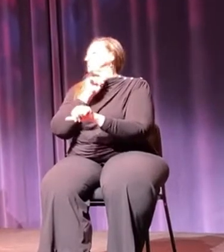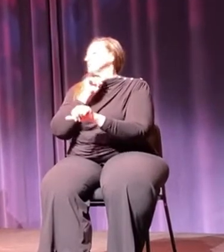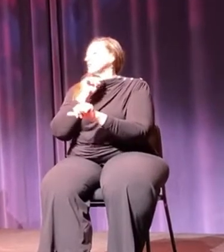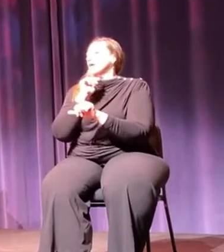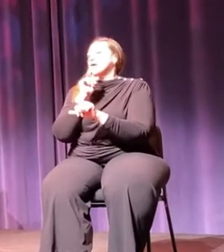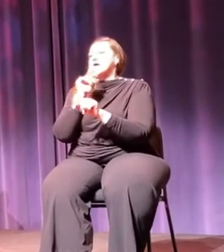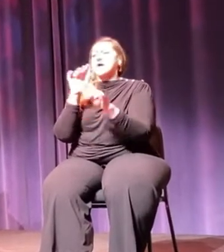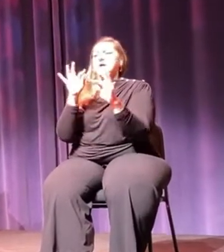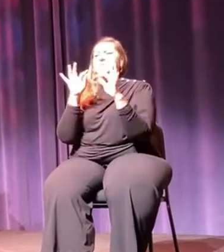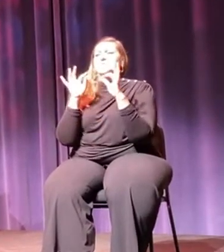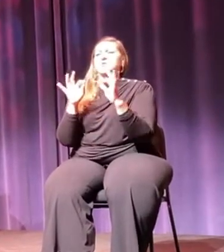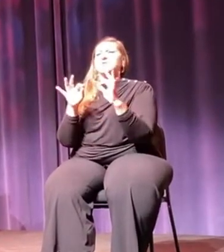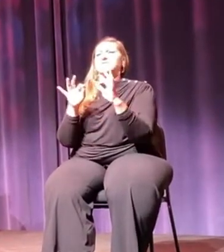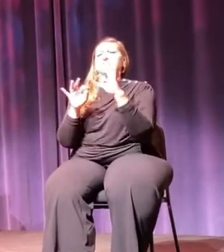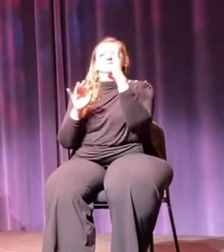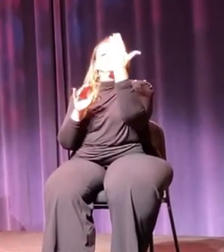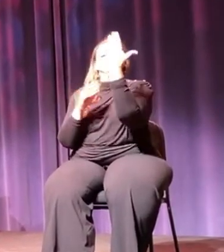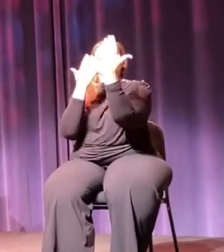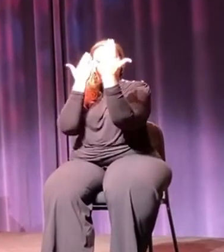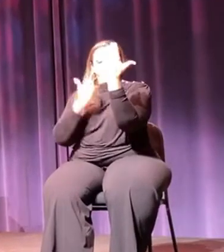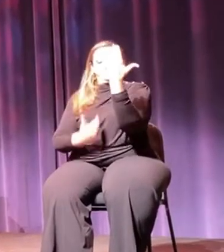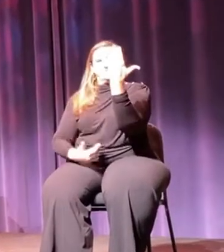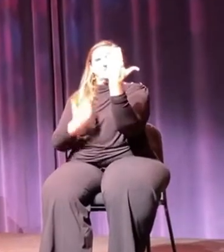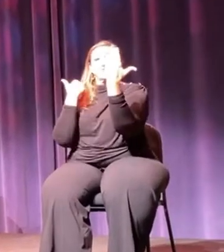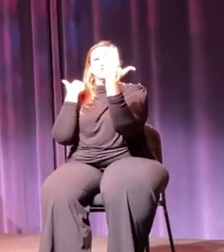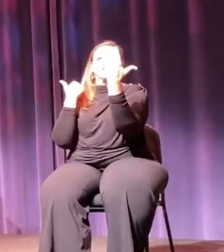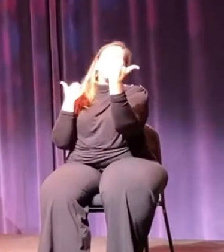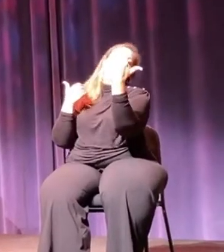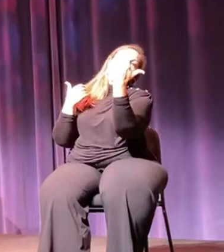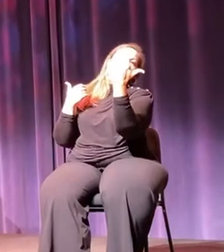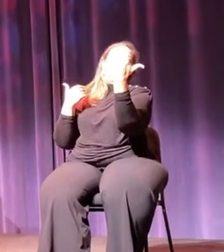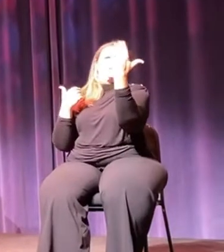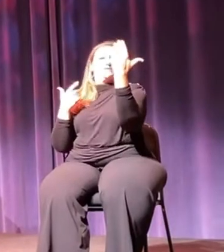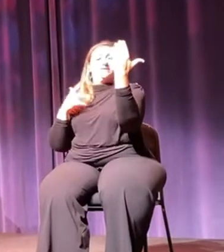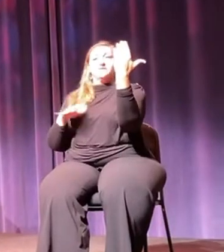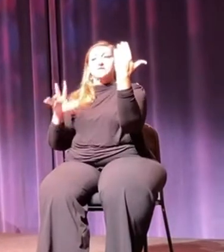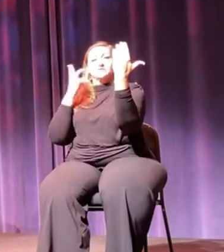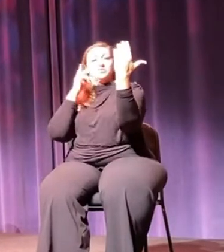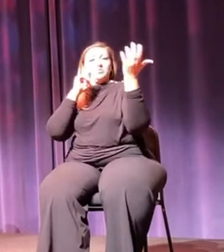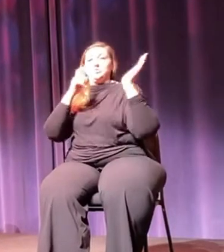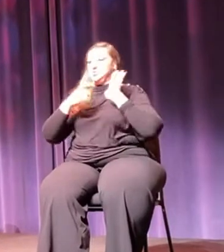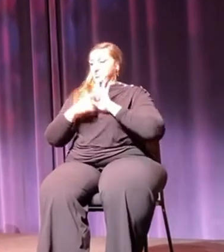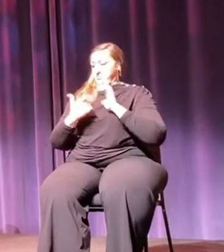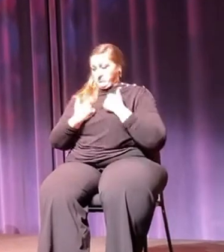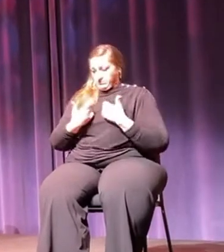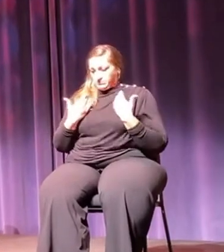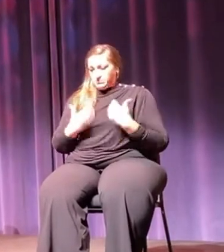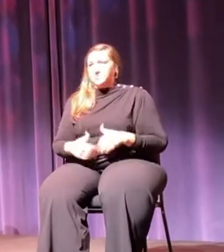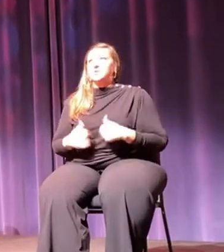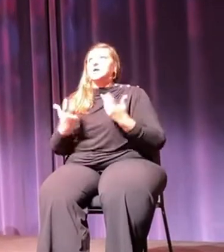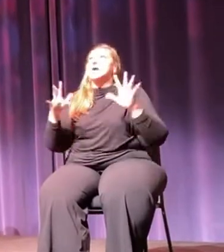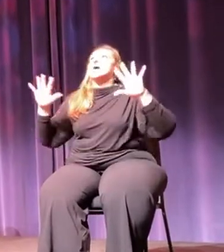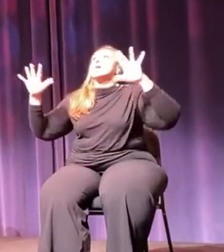A perfectly reflective girl stands at an angle counter to her sudden realization in the open air